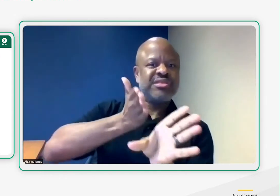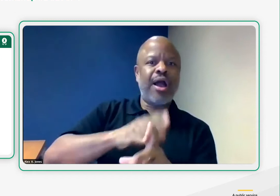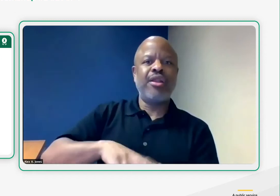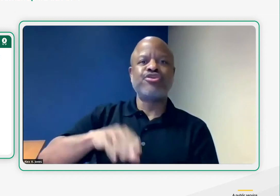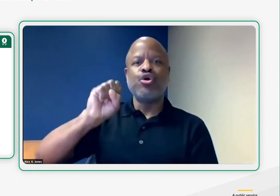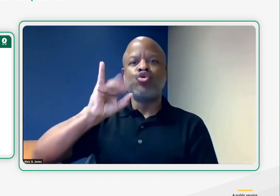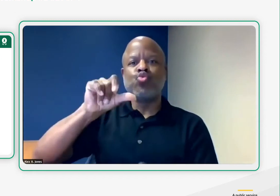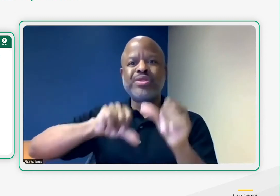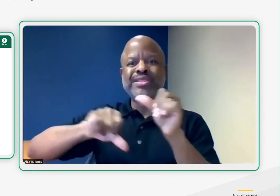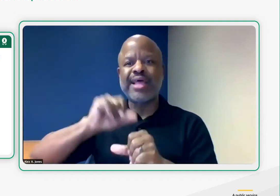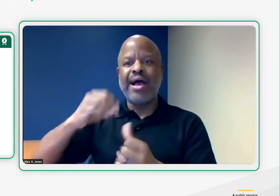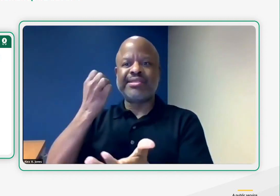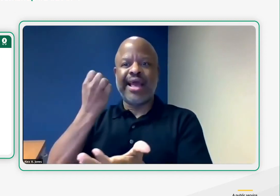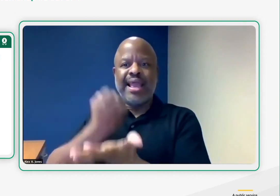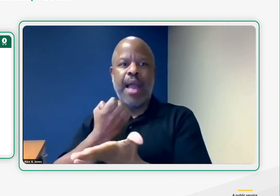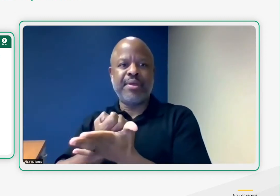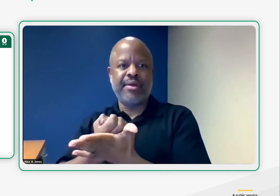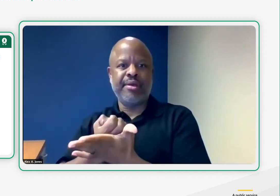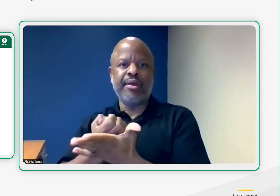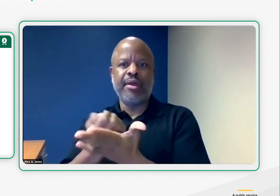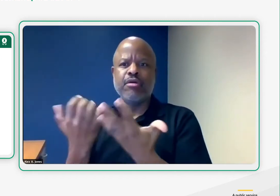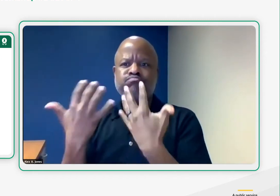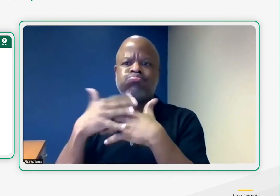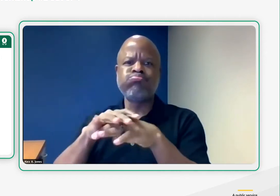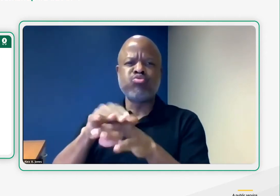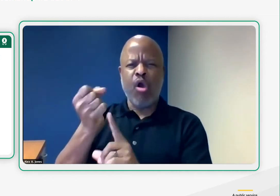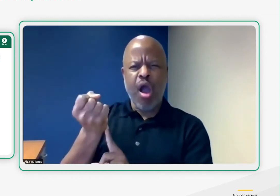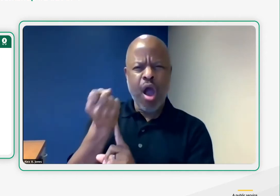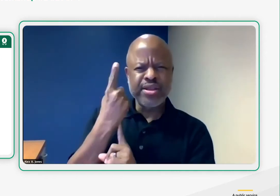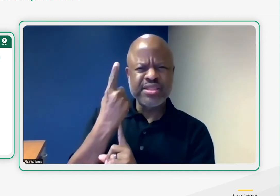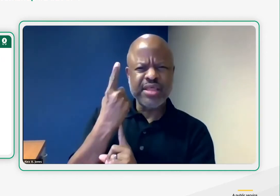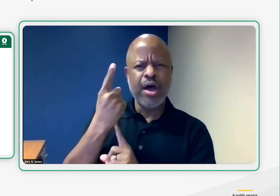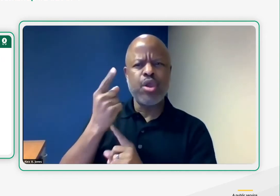how social science, and psychology, and economics all work together, you combine those to get